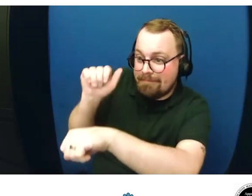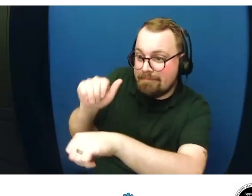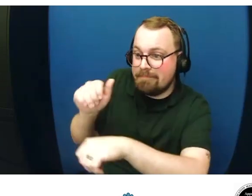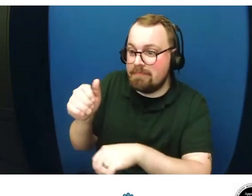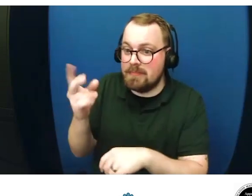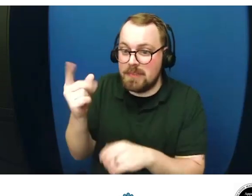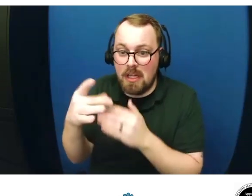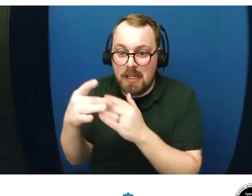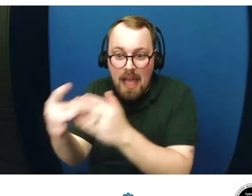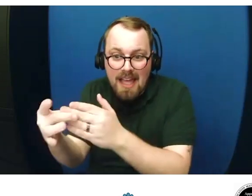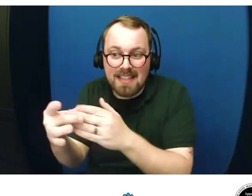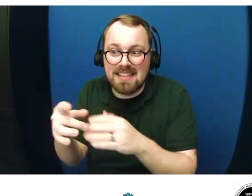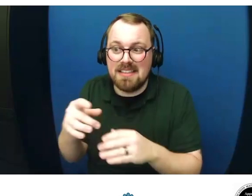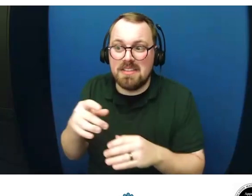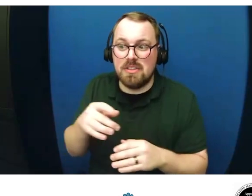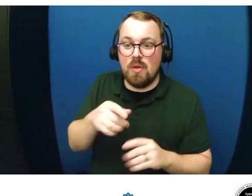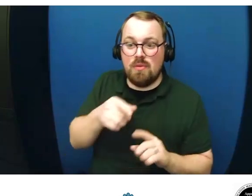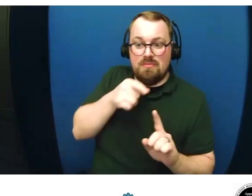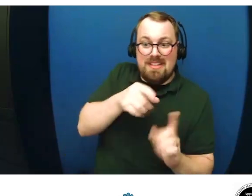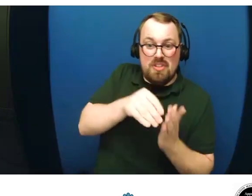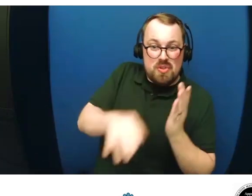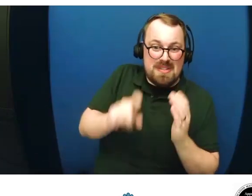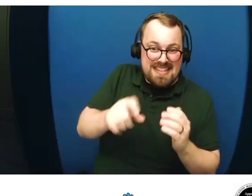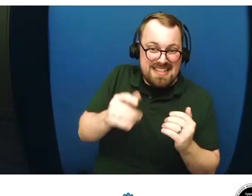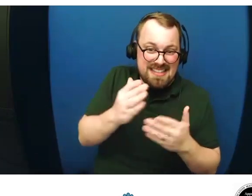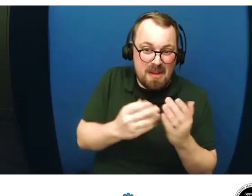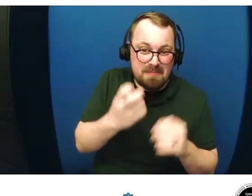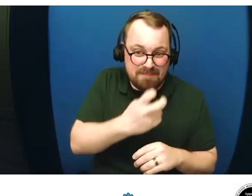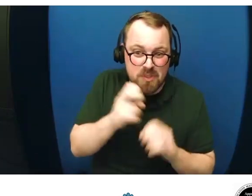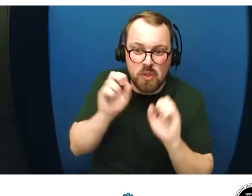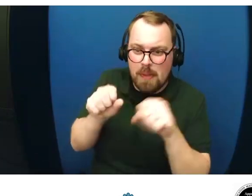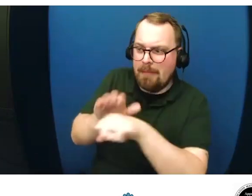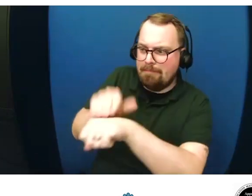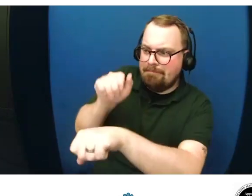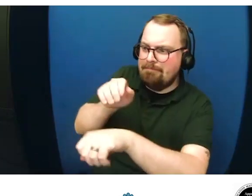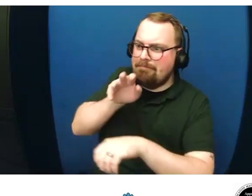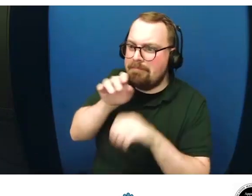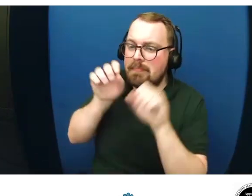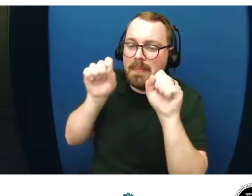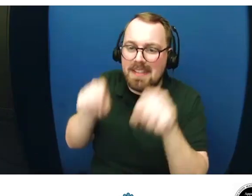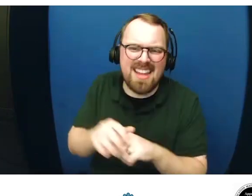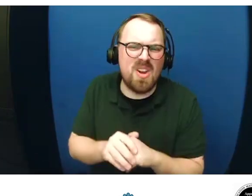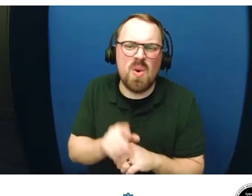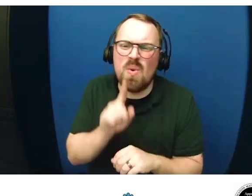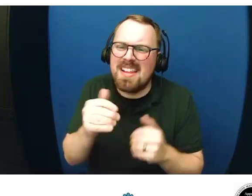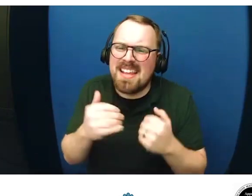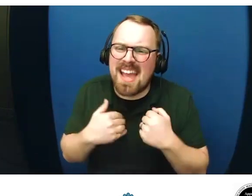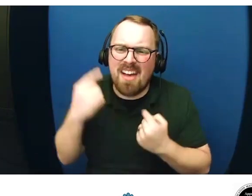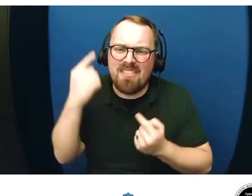and they need some Speech Therapy support for that. It could be lots of different things.